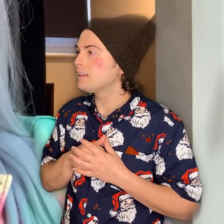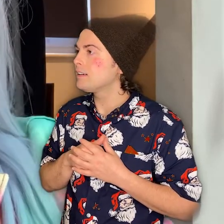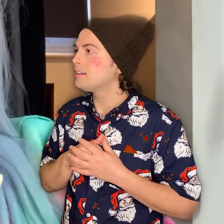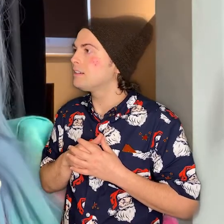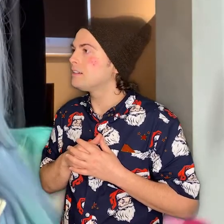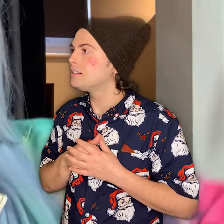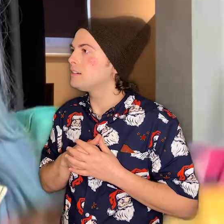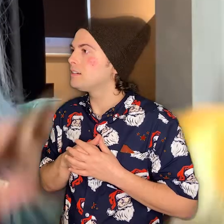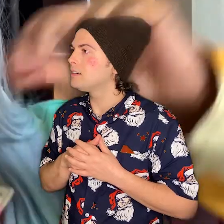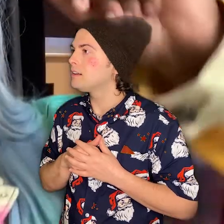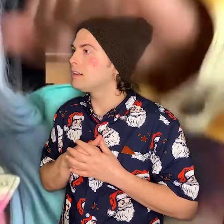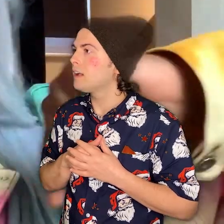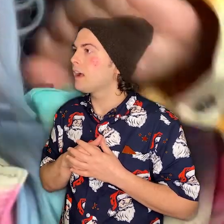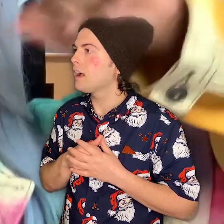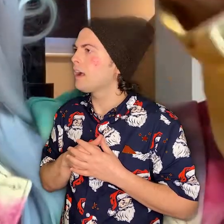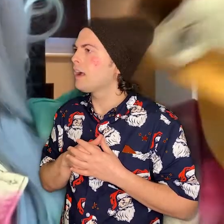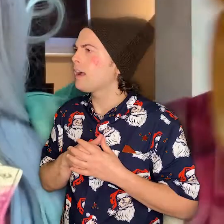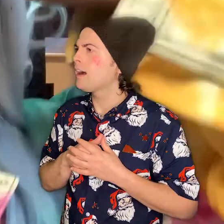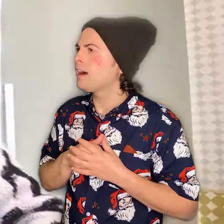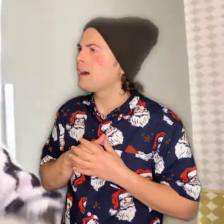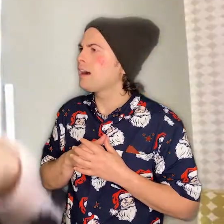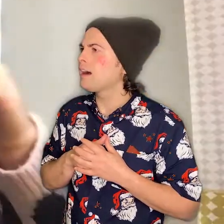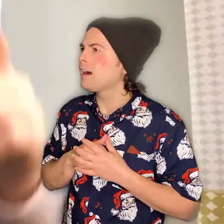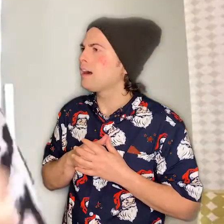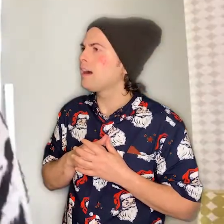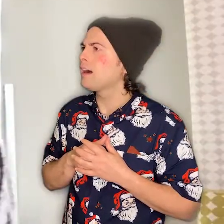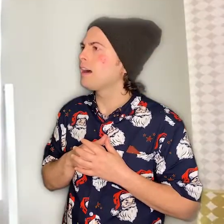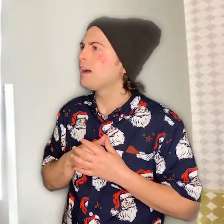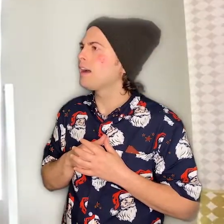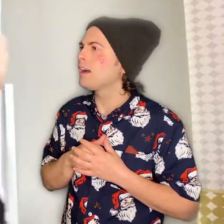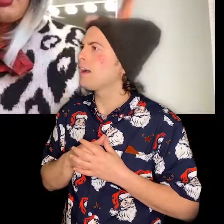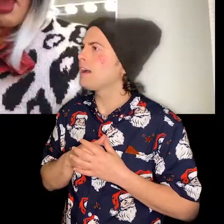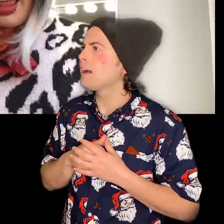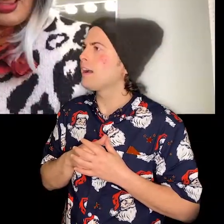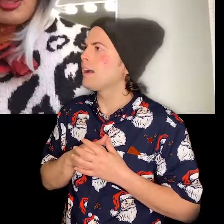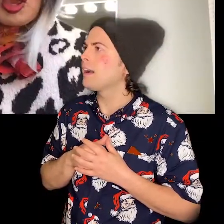Cyndi – (sings) My milkshake brings all the boys to the yard Senga – (sings) And their like, it’s better than yours